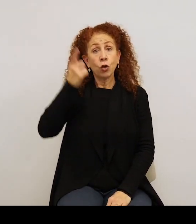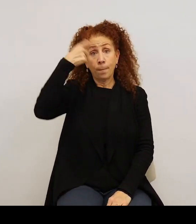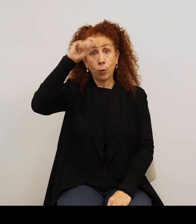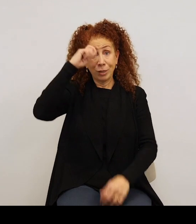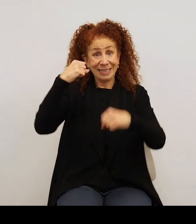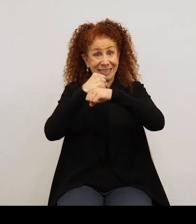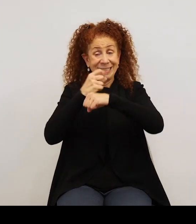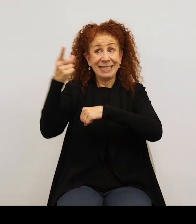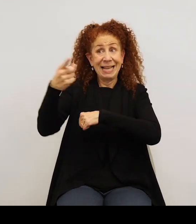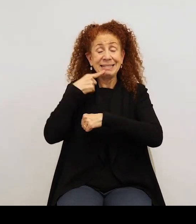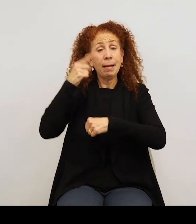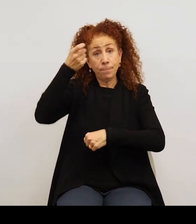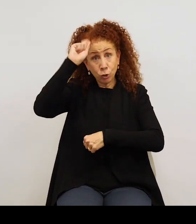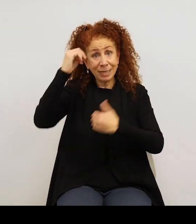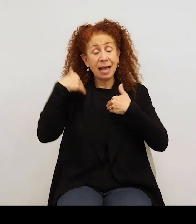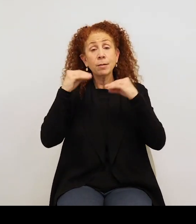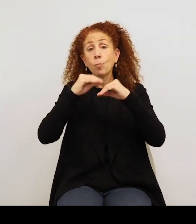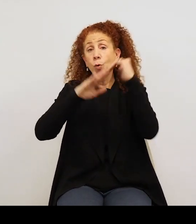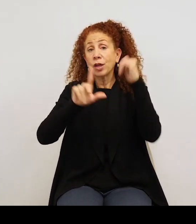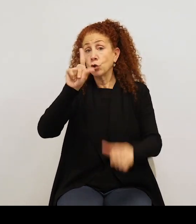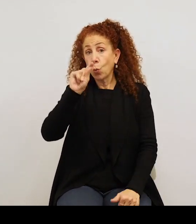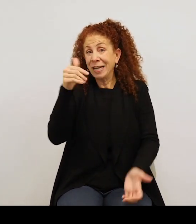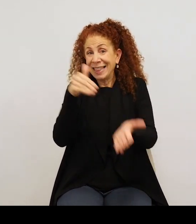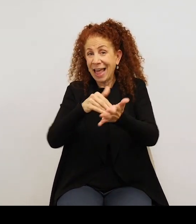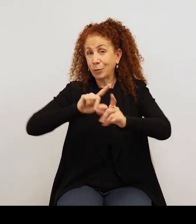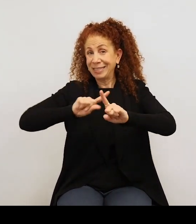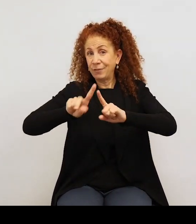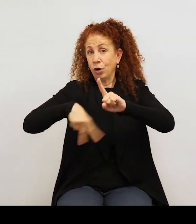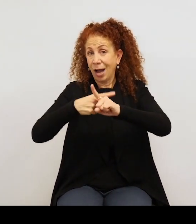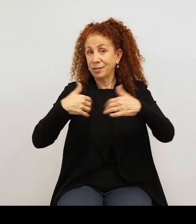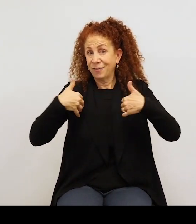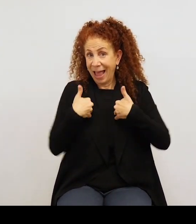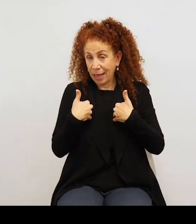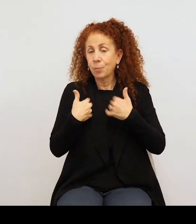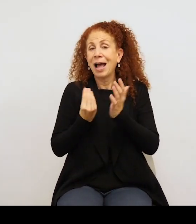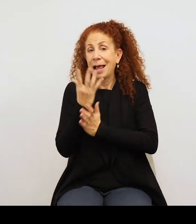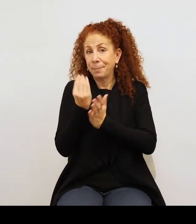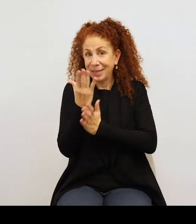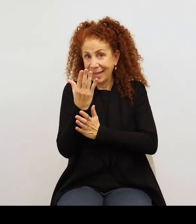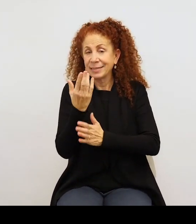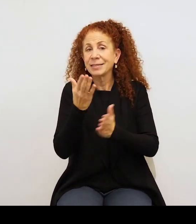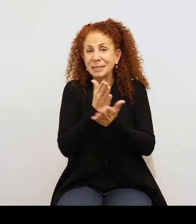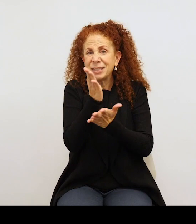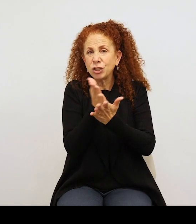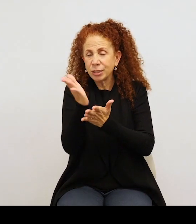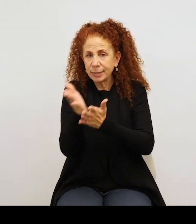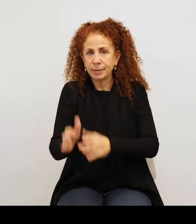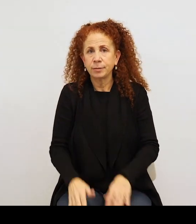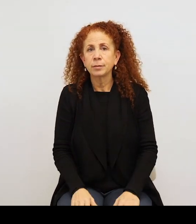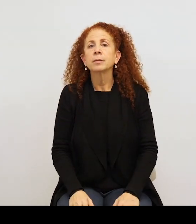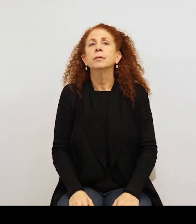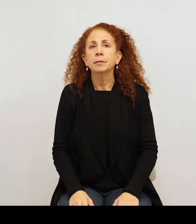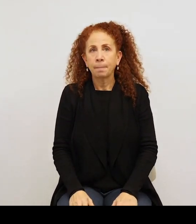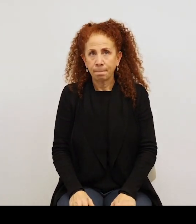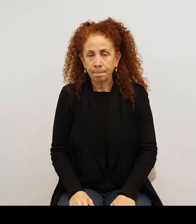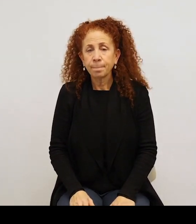Berlin houses more than 20,000 different animal and plant species. The German Nature Protection Society,